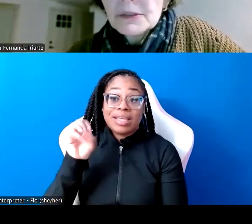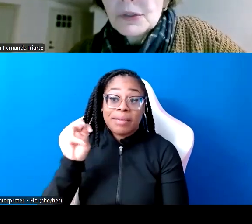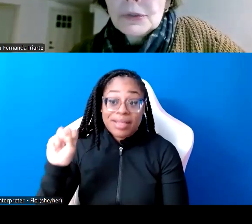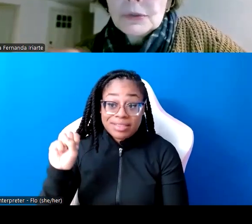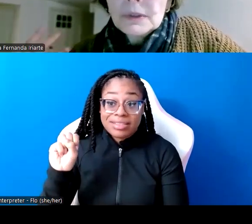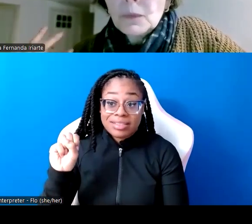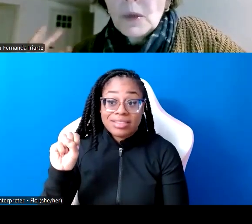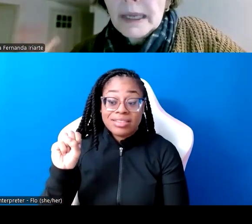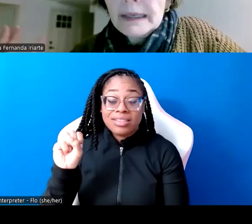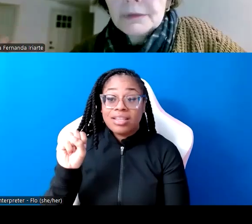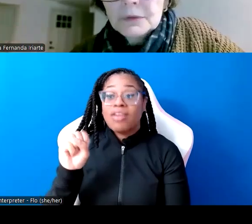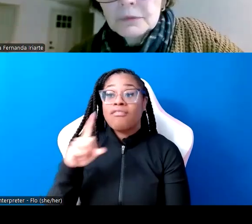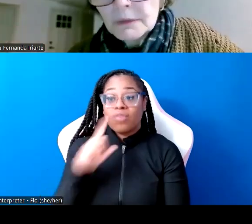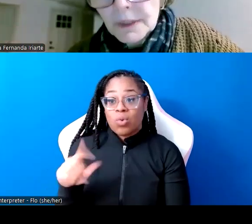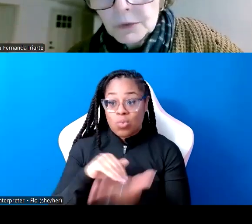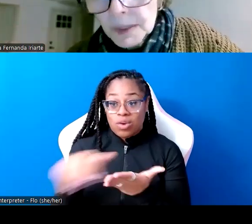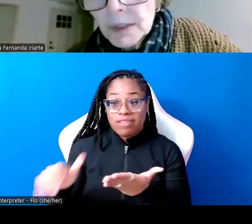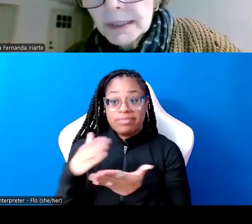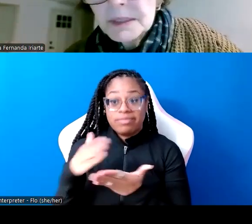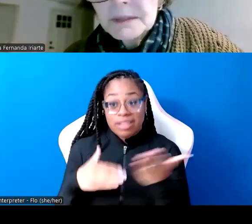to waive certain federal requirements.